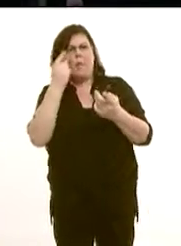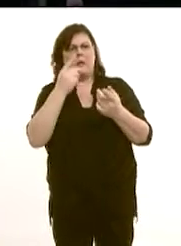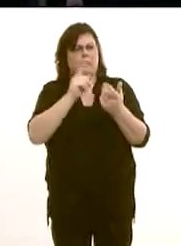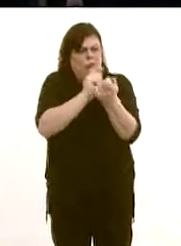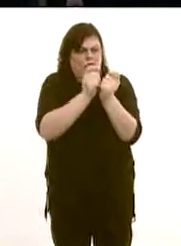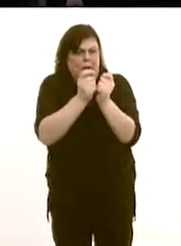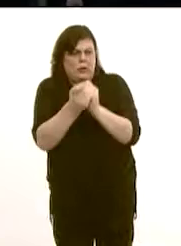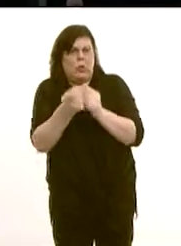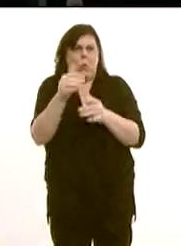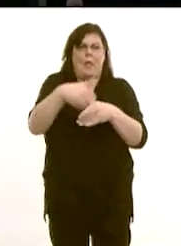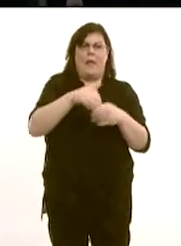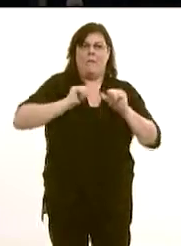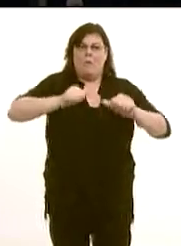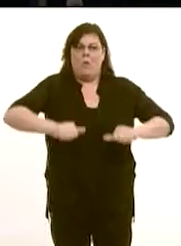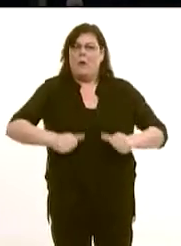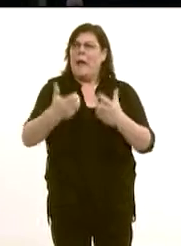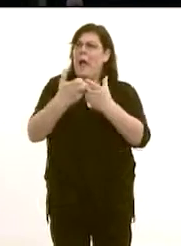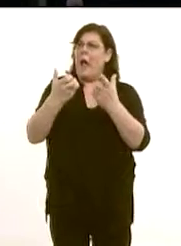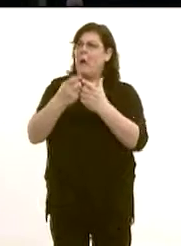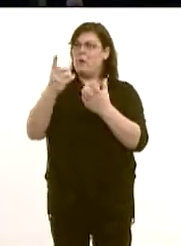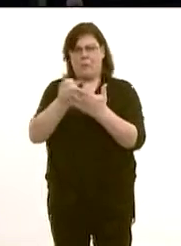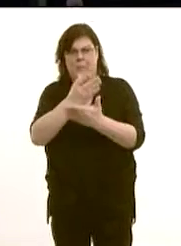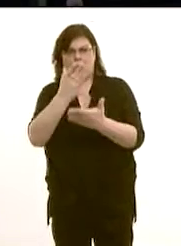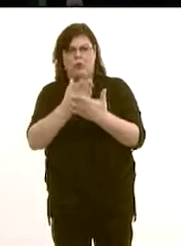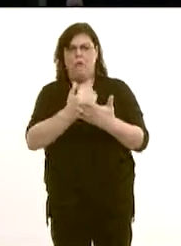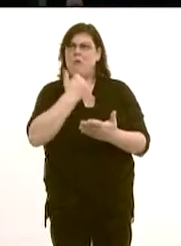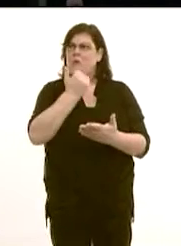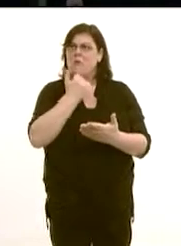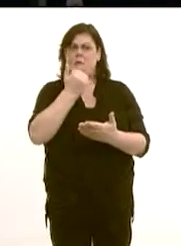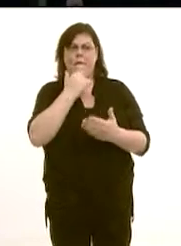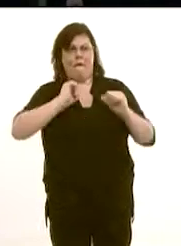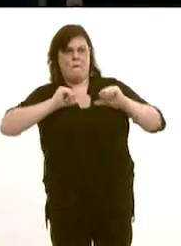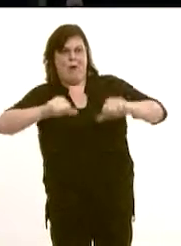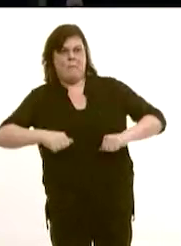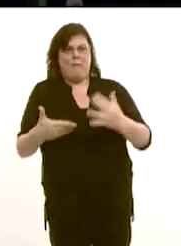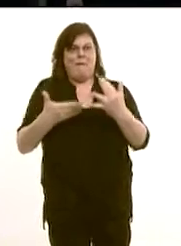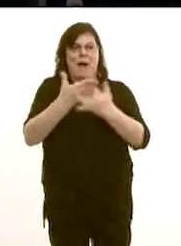that we want to see across the industry, that an adequate number of farmers do have access to that funding?